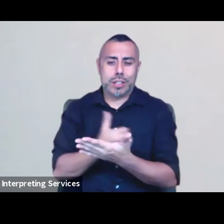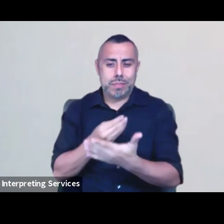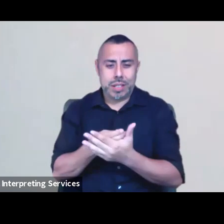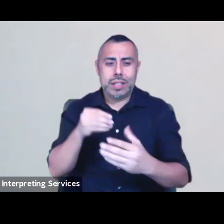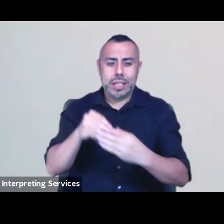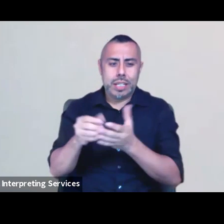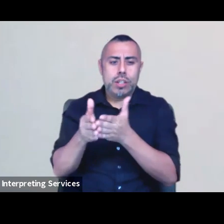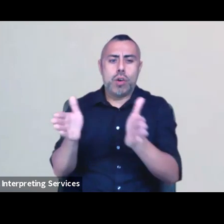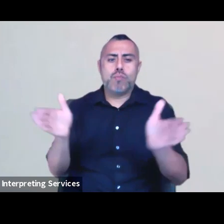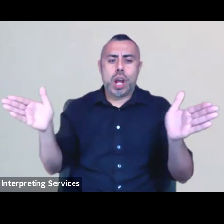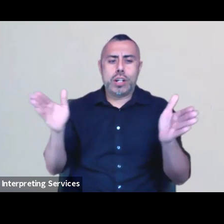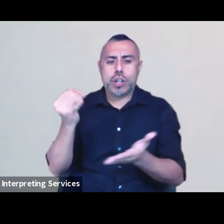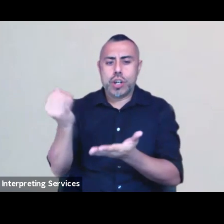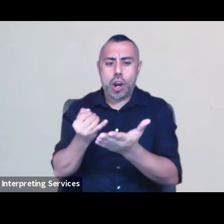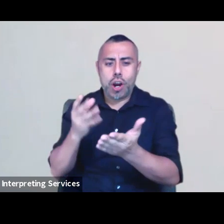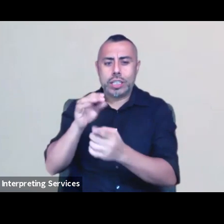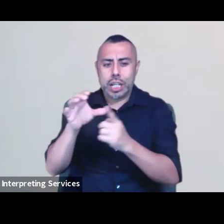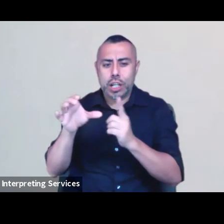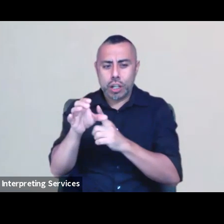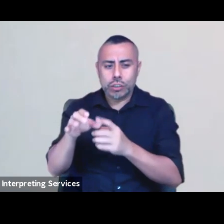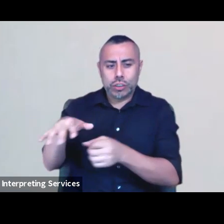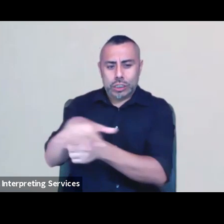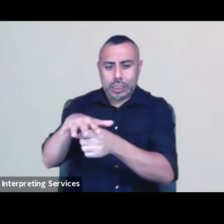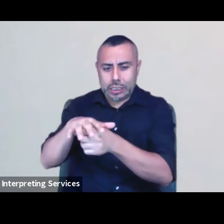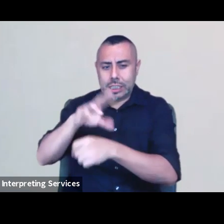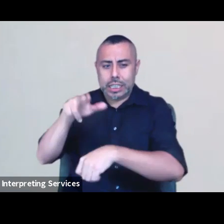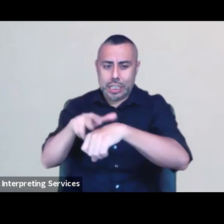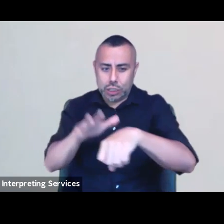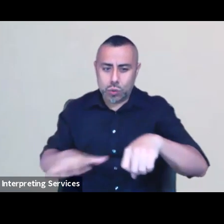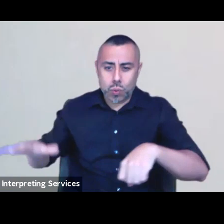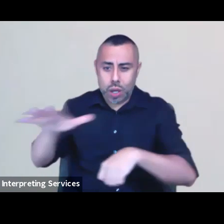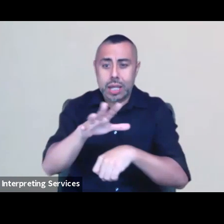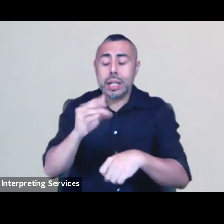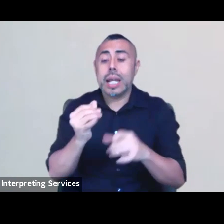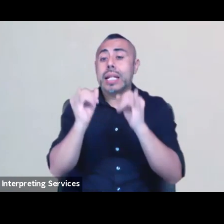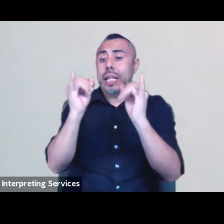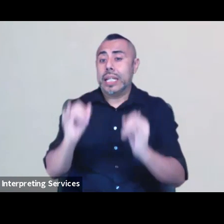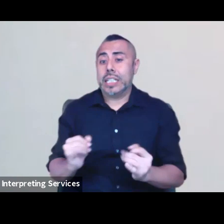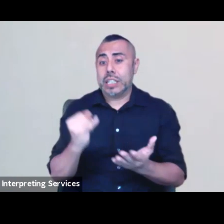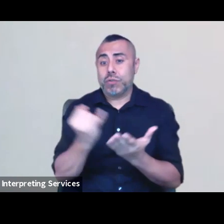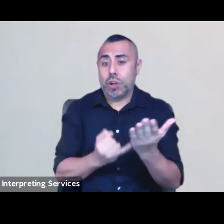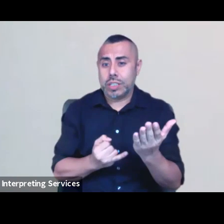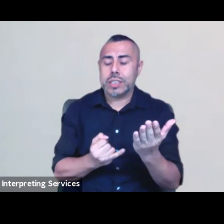and individual artists and freelancers are particularly vulnerable at this time.